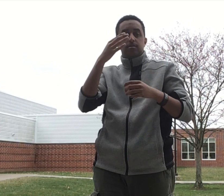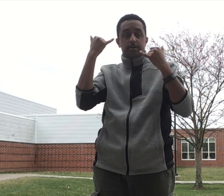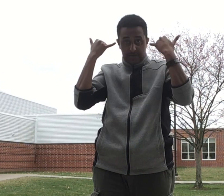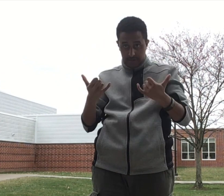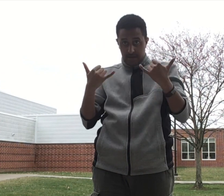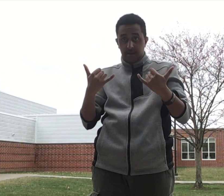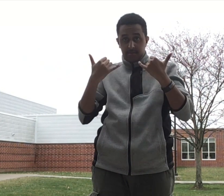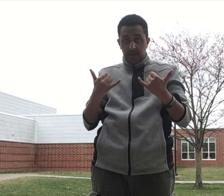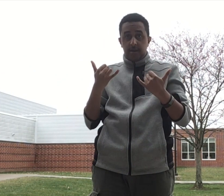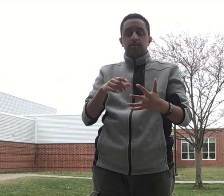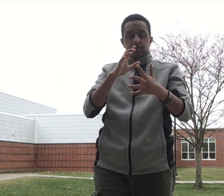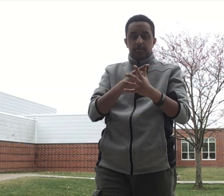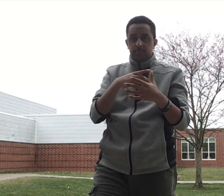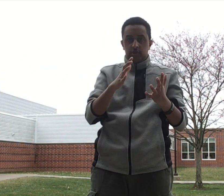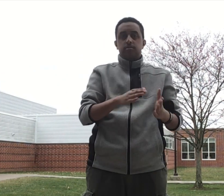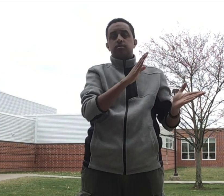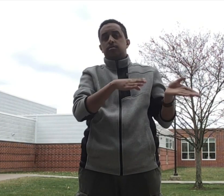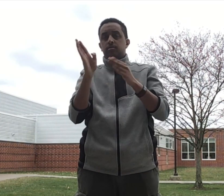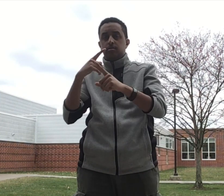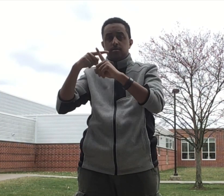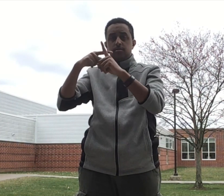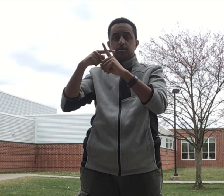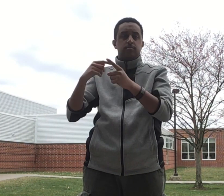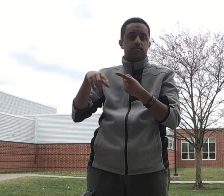Sunday to Monday where everything had gotten really chaotic, like i was talking about there.